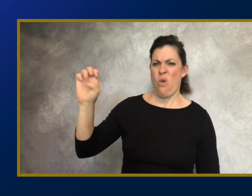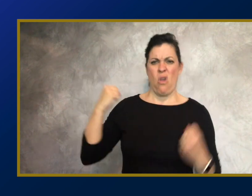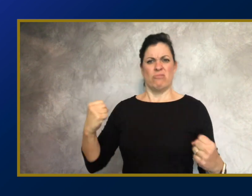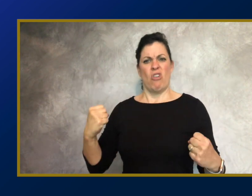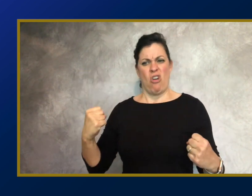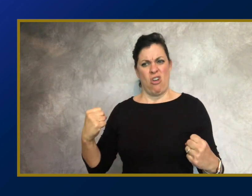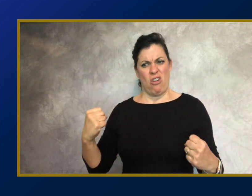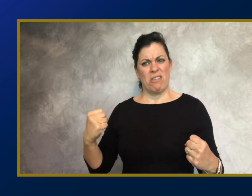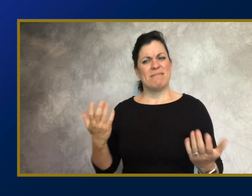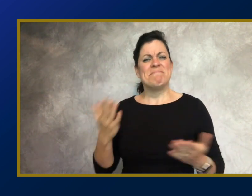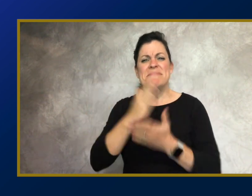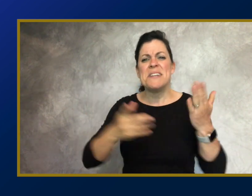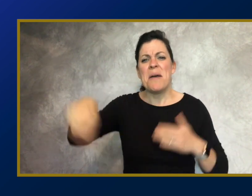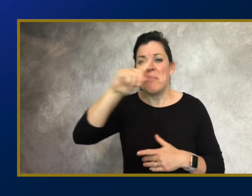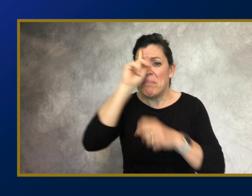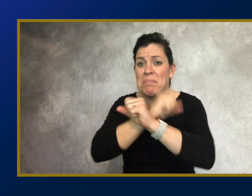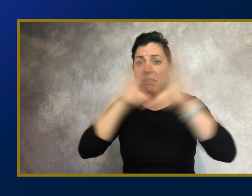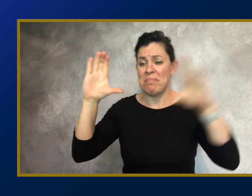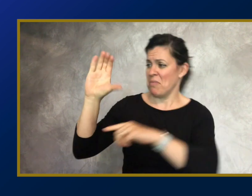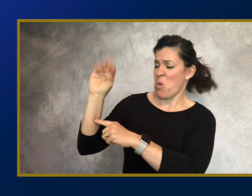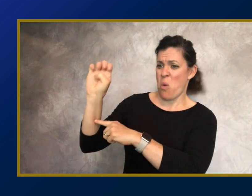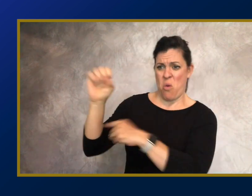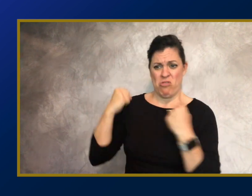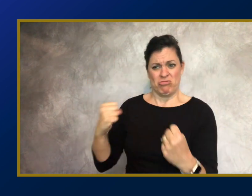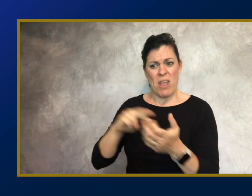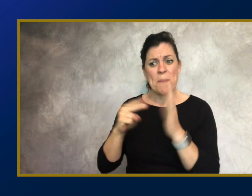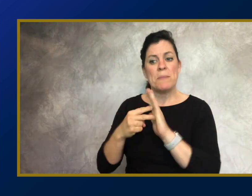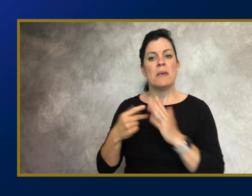strength, we're talking about our abdominal muscles. We think about getting a six pack